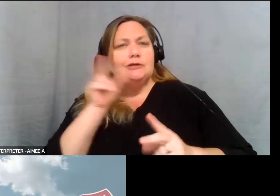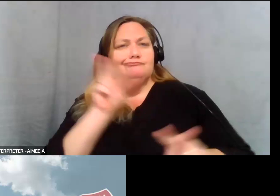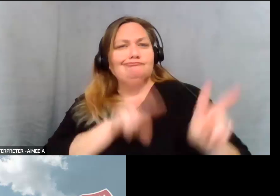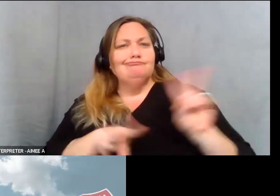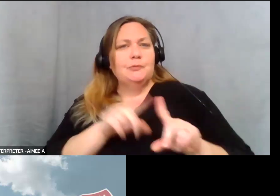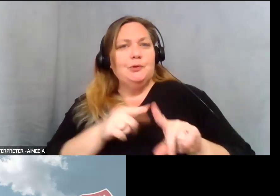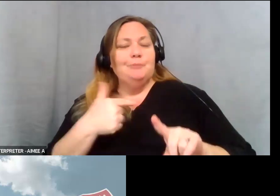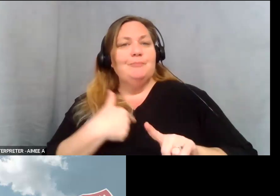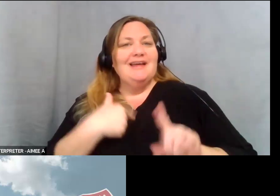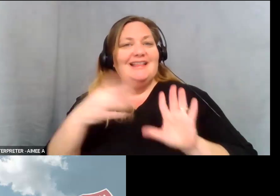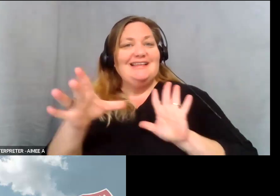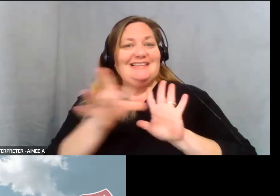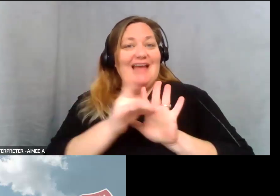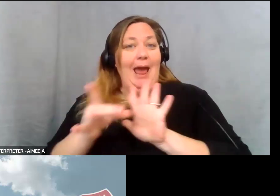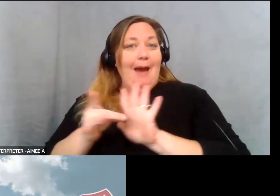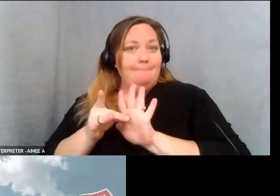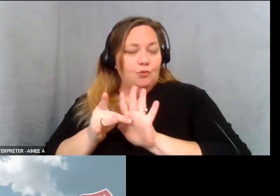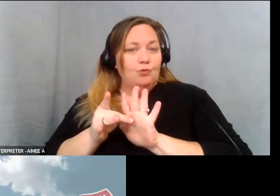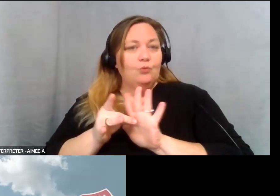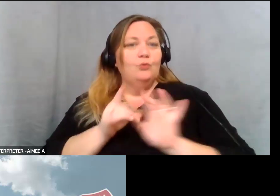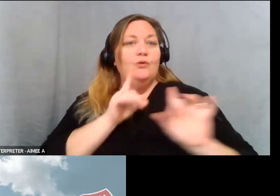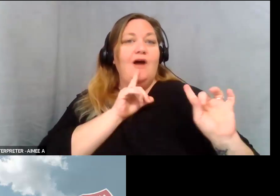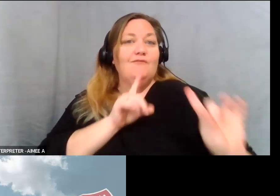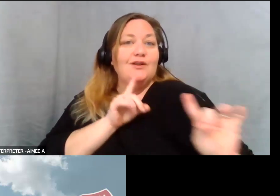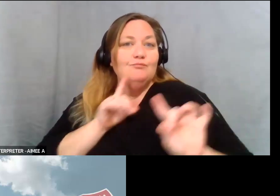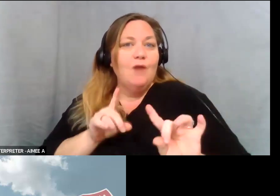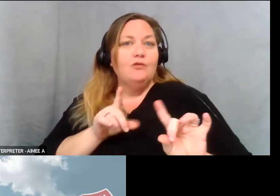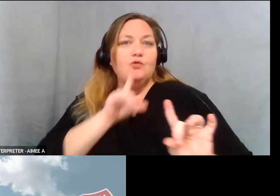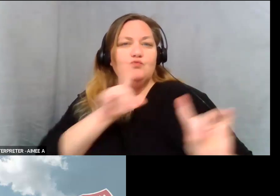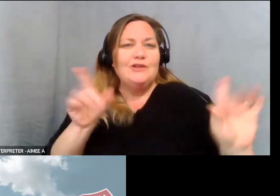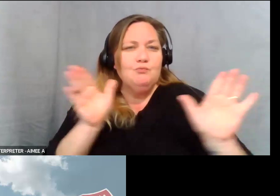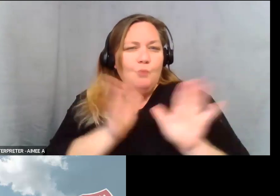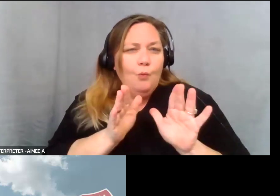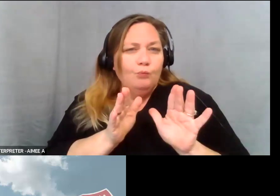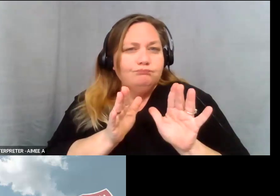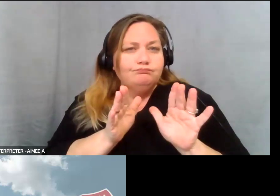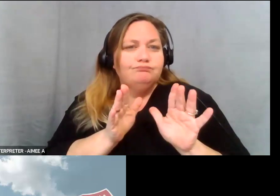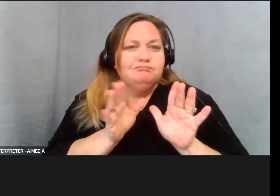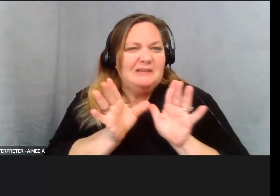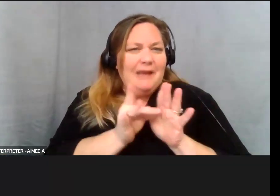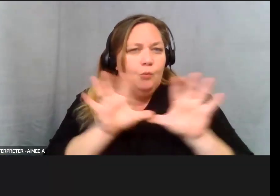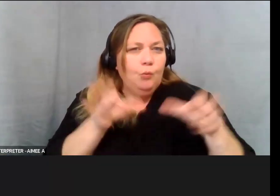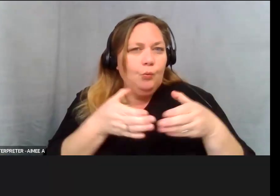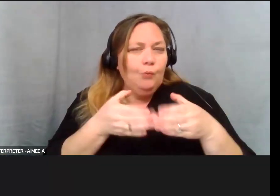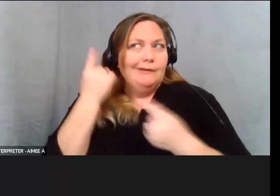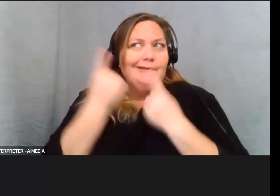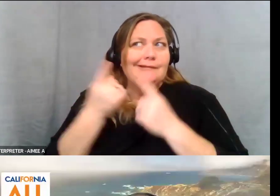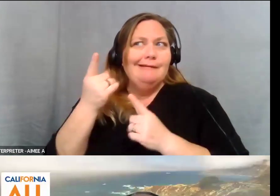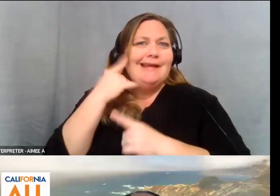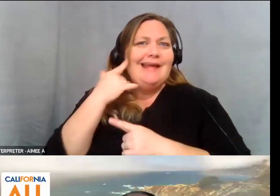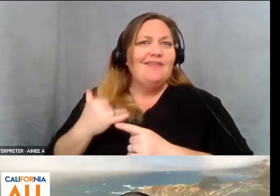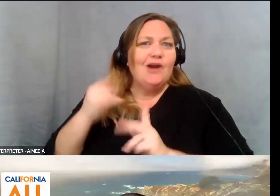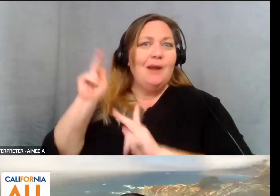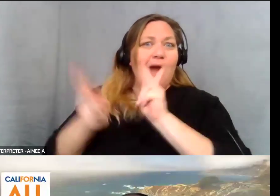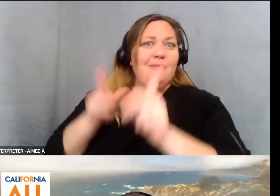the sample of responses was pretty small considering California's population is